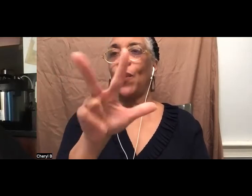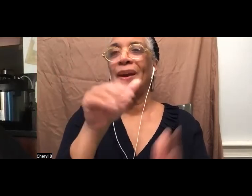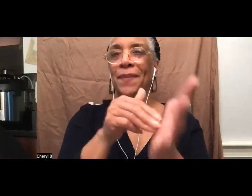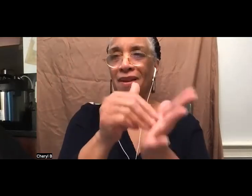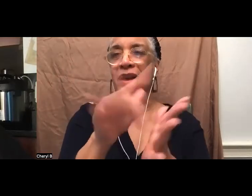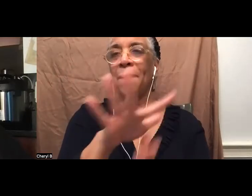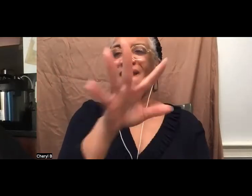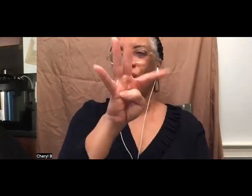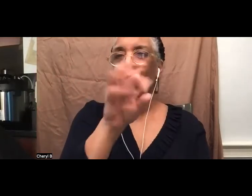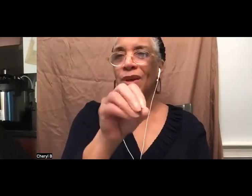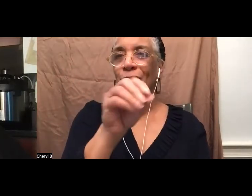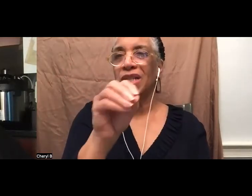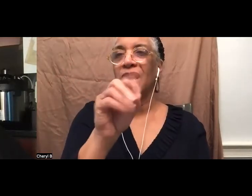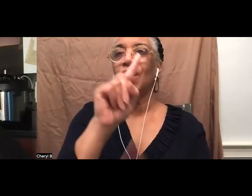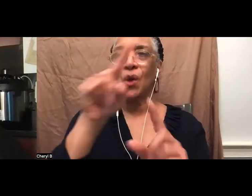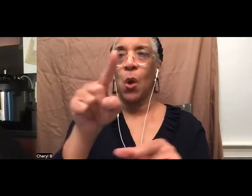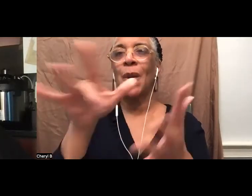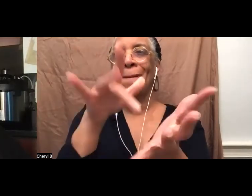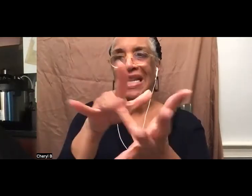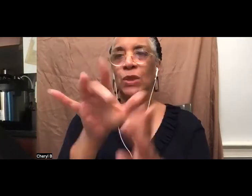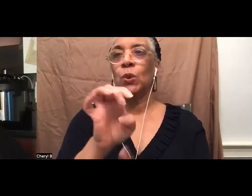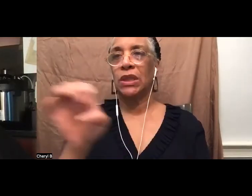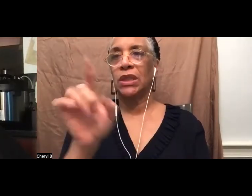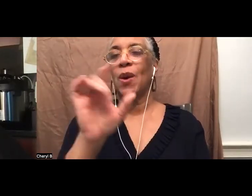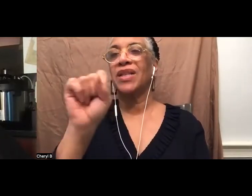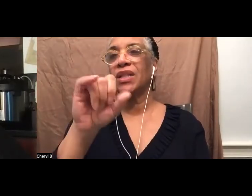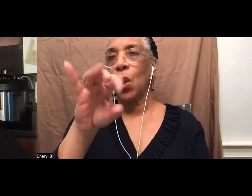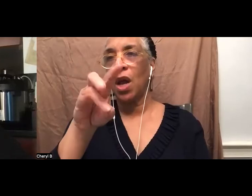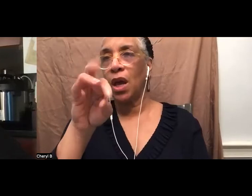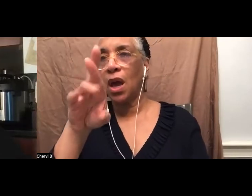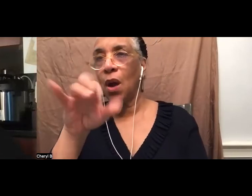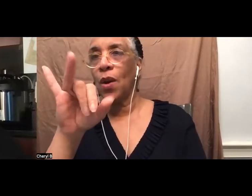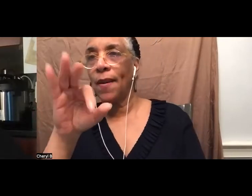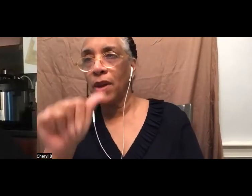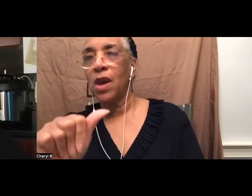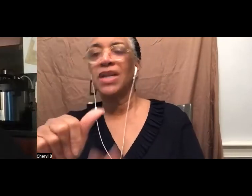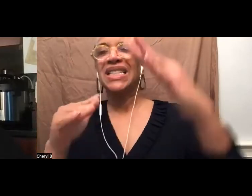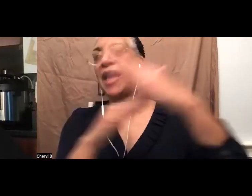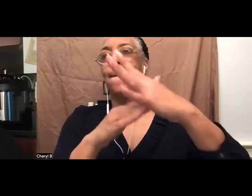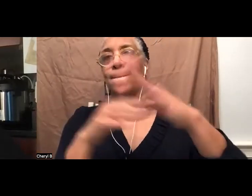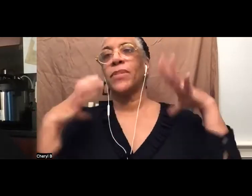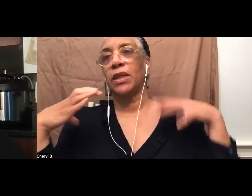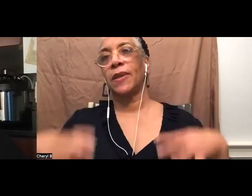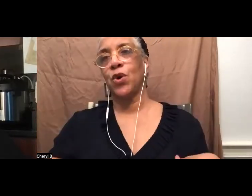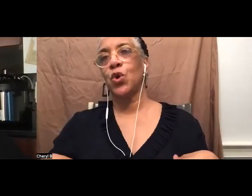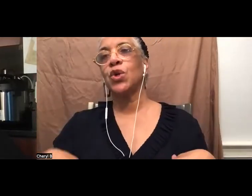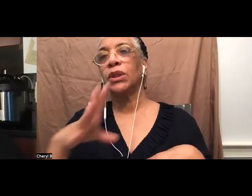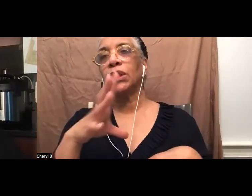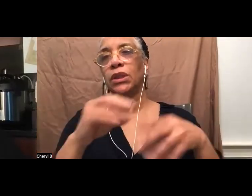Middle East where Saudi Arabia and the United Arab Emirates are the top customers. Both countries are responsible for the war